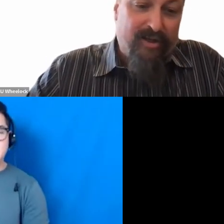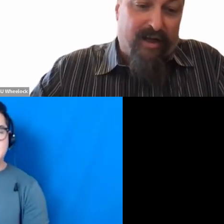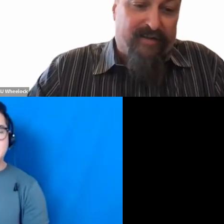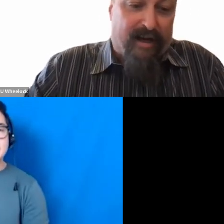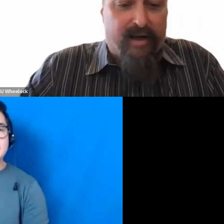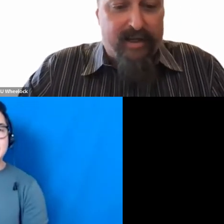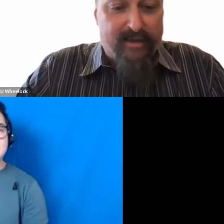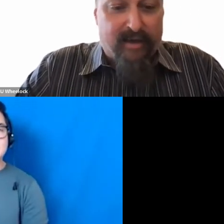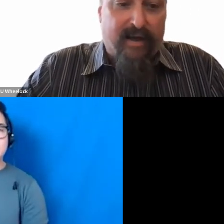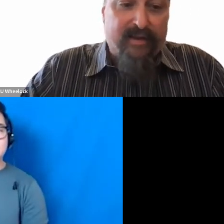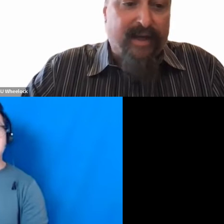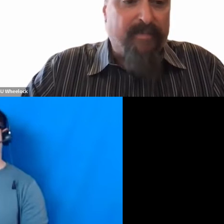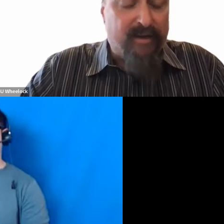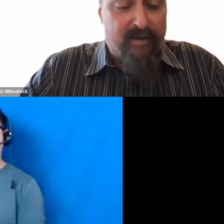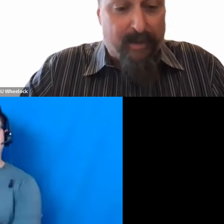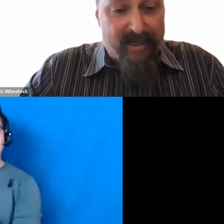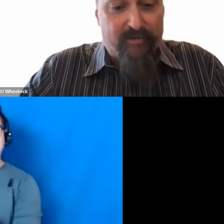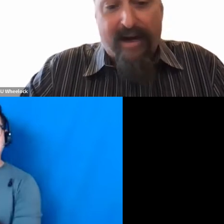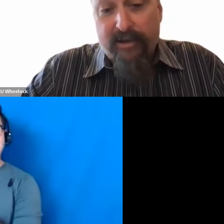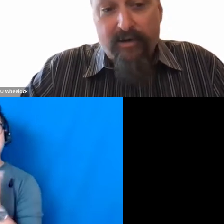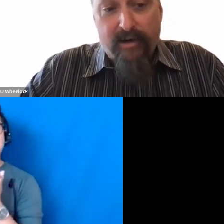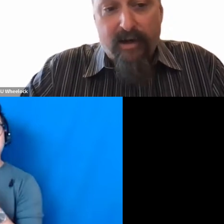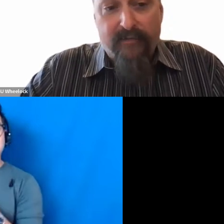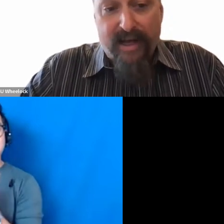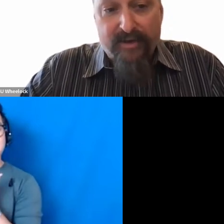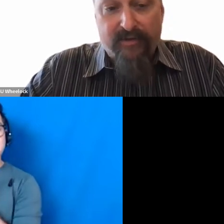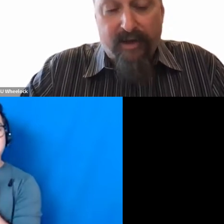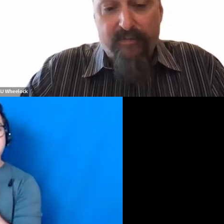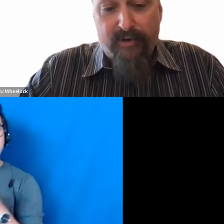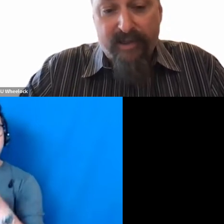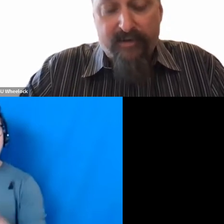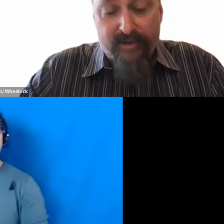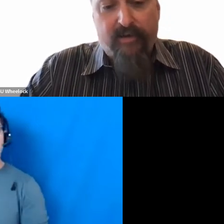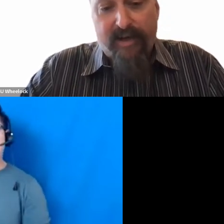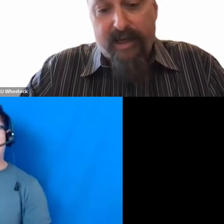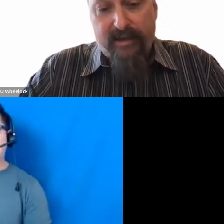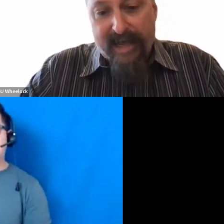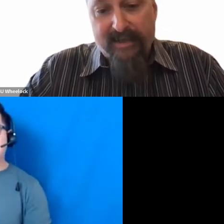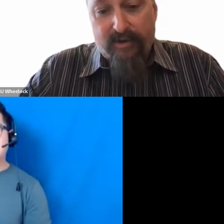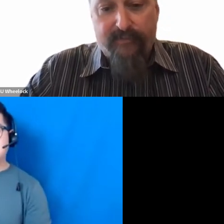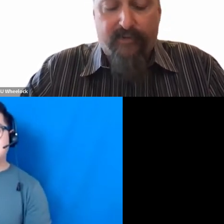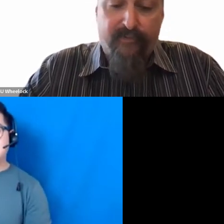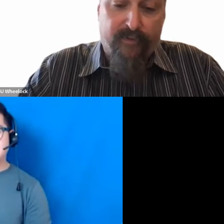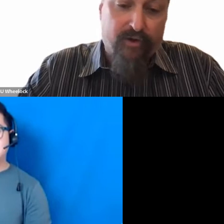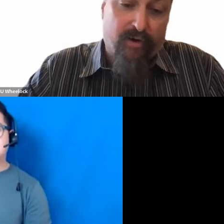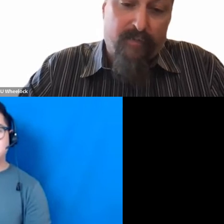Sarah is the Deputy Director of National Center on Improving Literacy, NCIL for short.